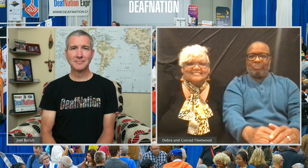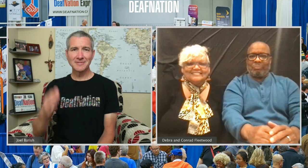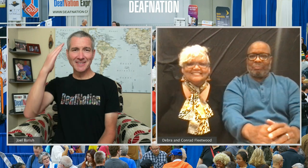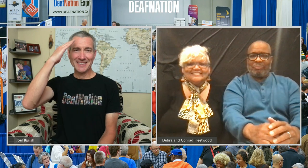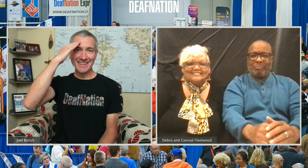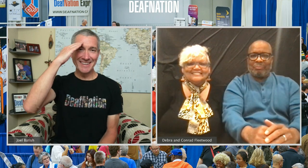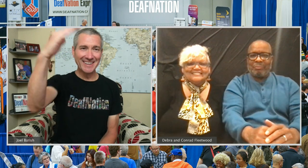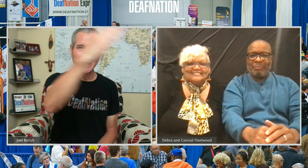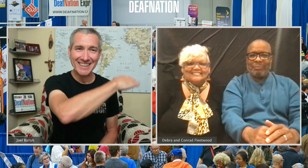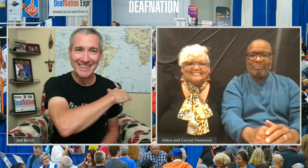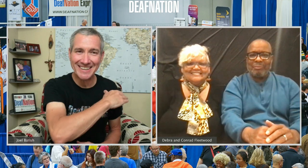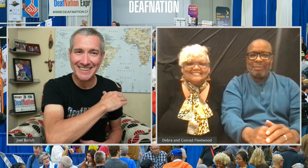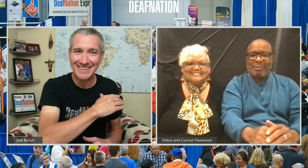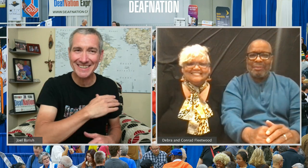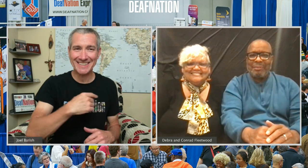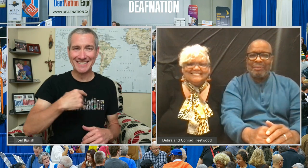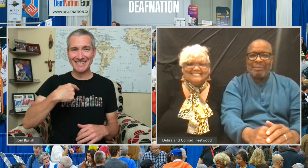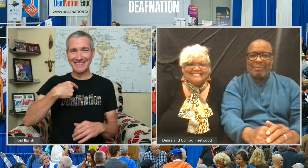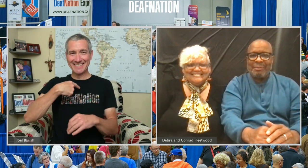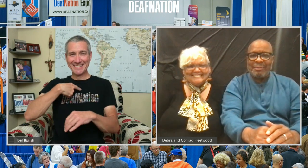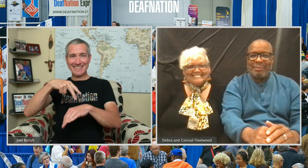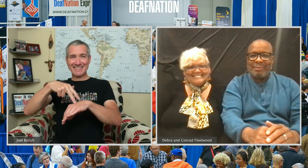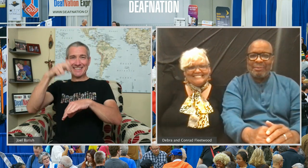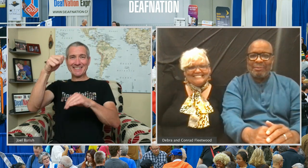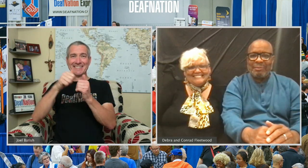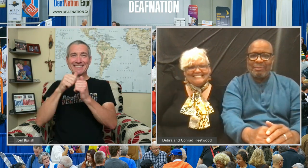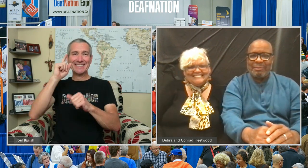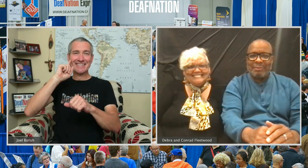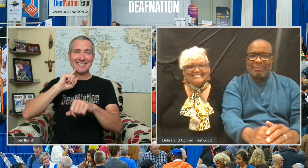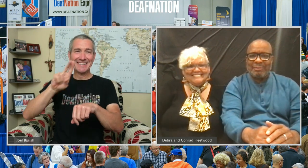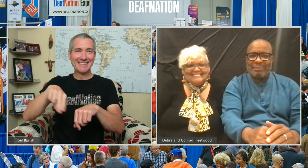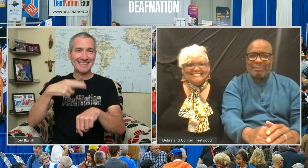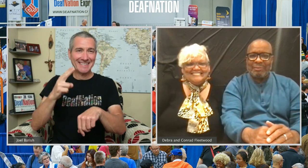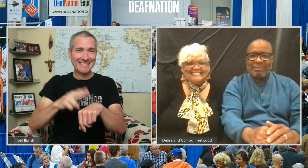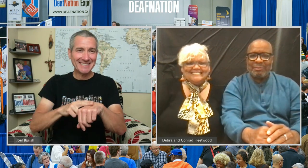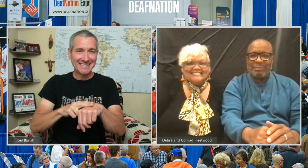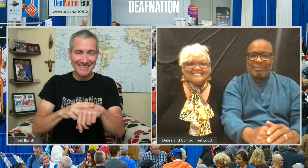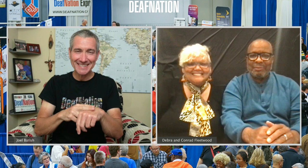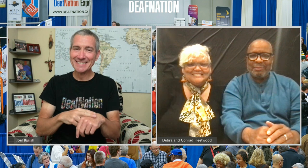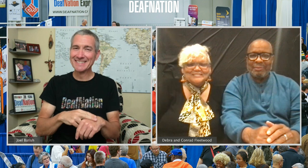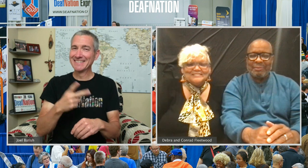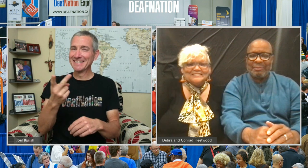Hello! I’m Joel with DeafNation.